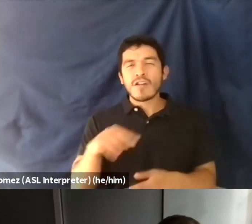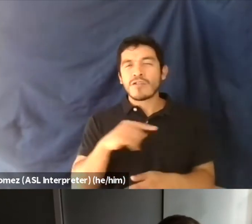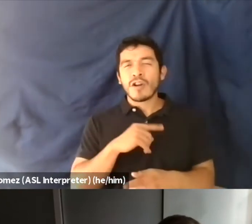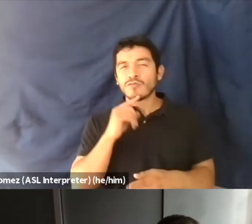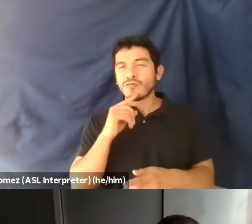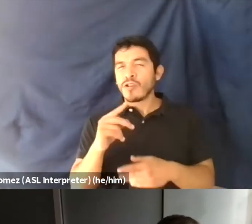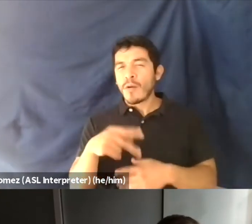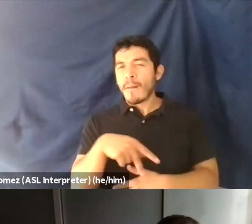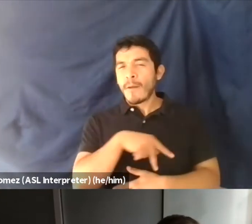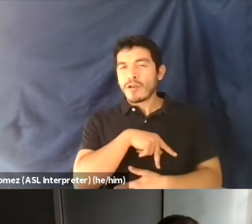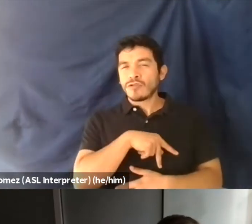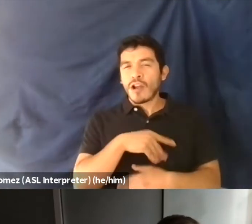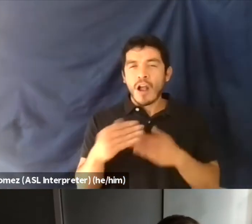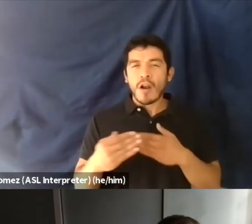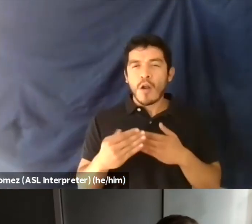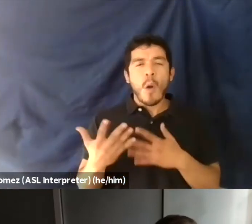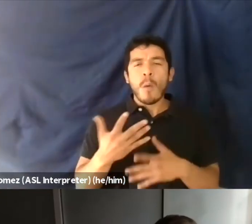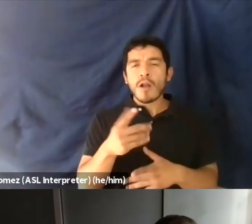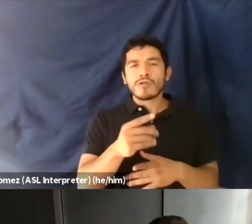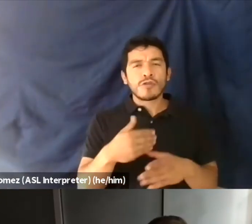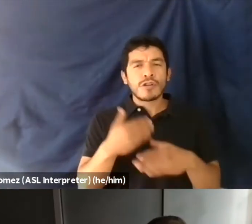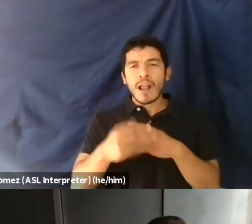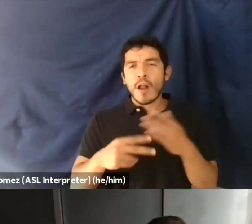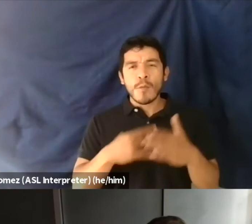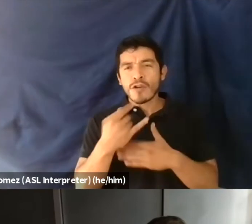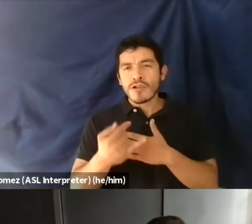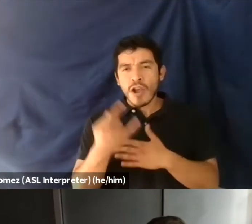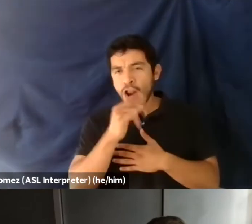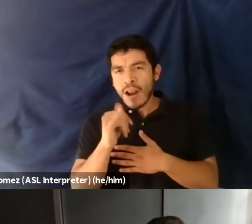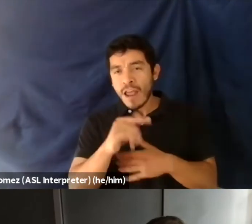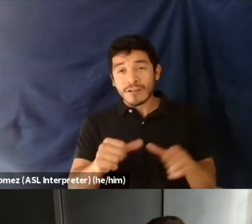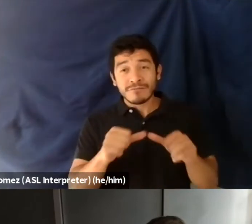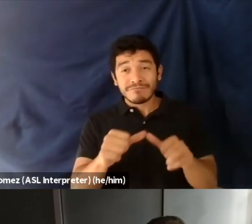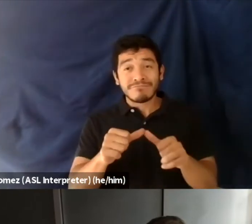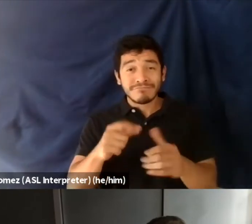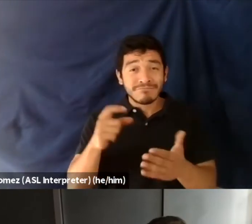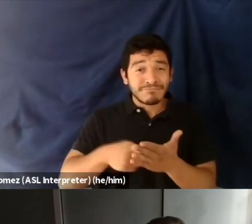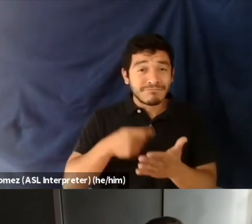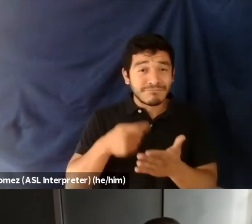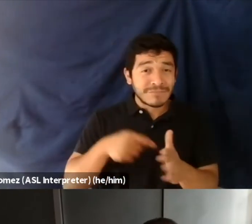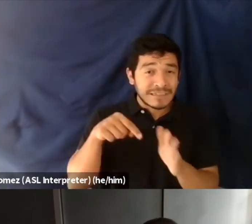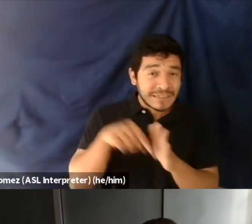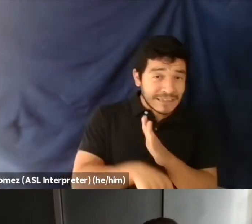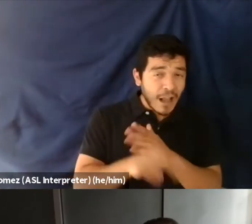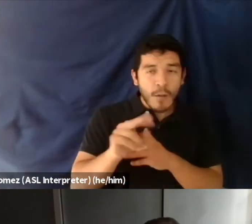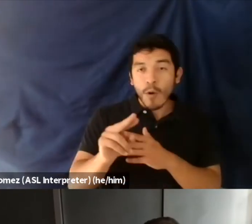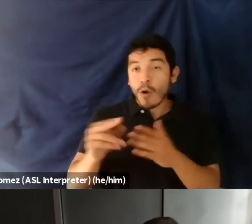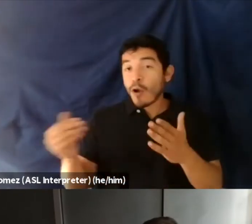So where do you go from here? Like what's next for you? Do you keep digging deeper or look elsewhere? What, yeah.